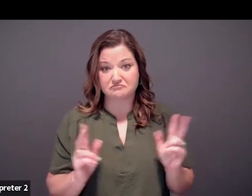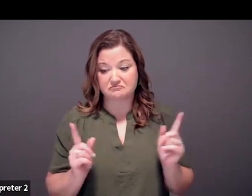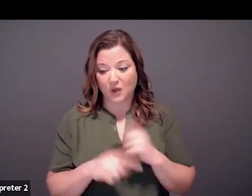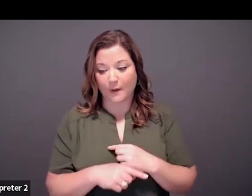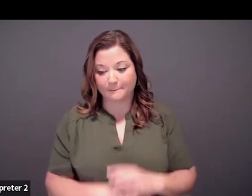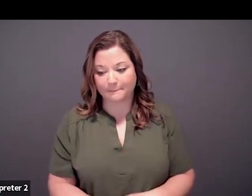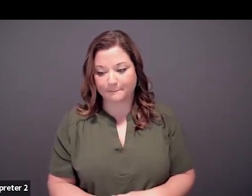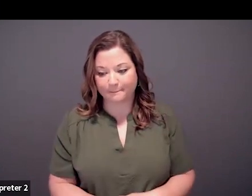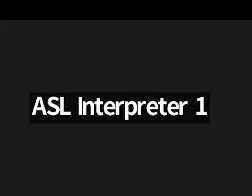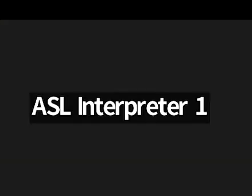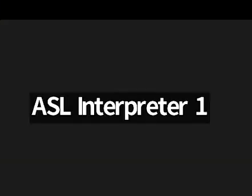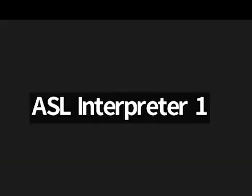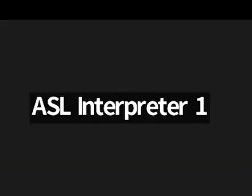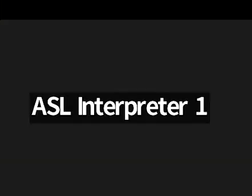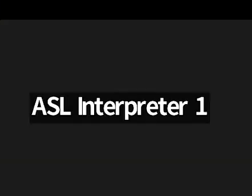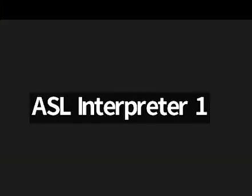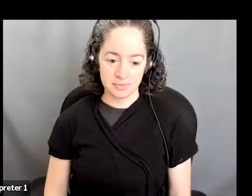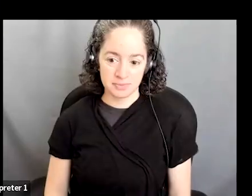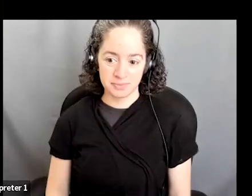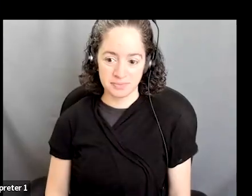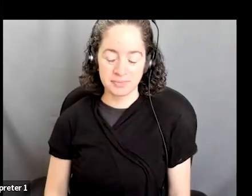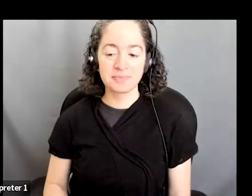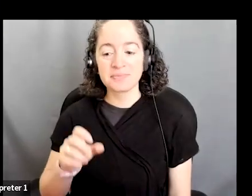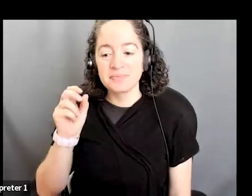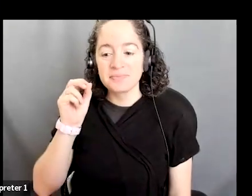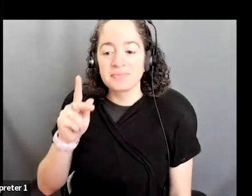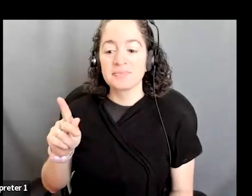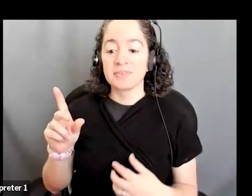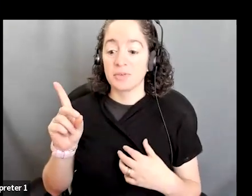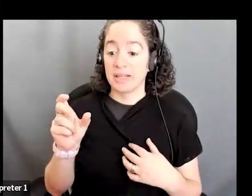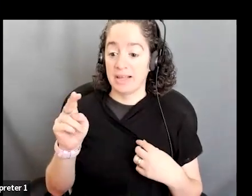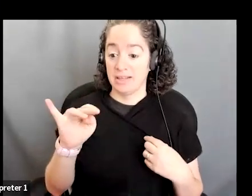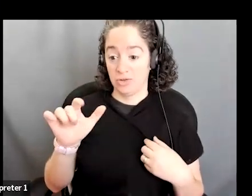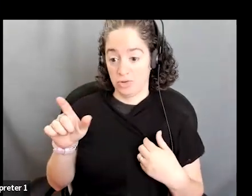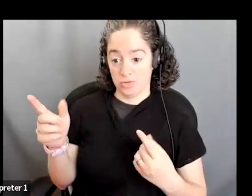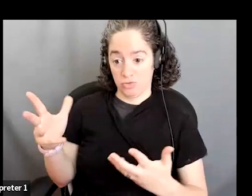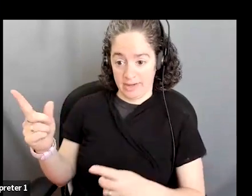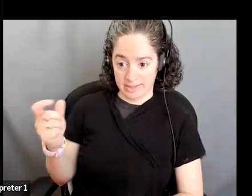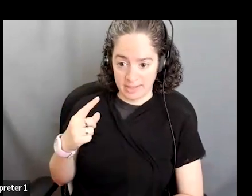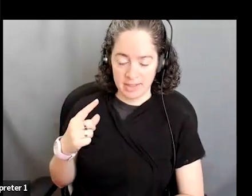Okay. Daniel had asked, even though default configuration is your main point,